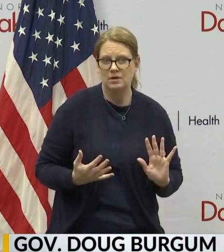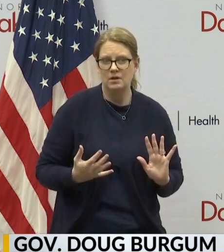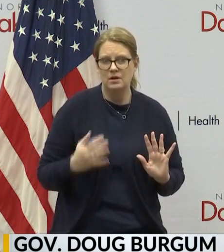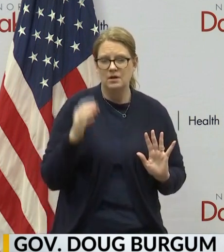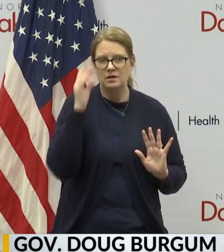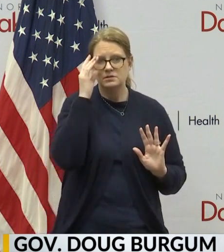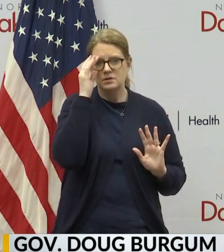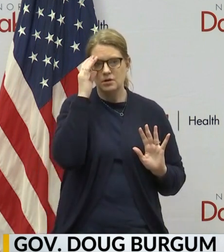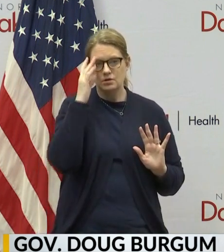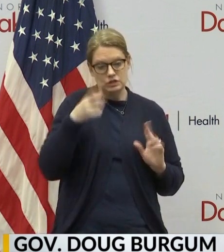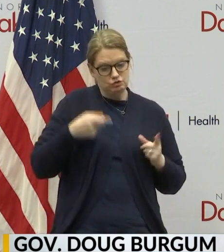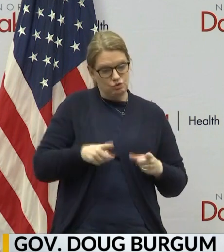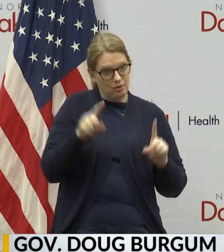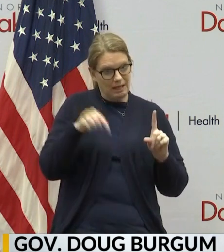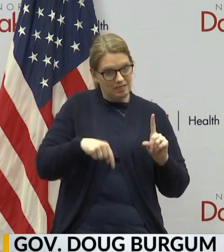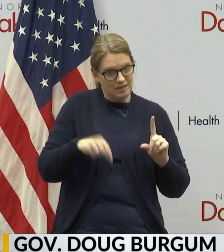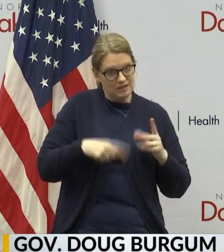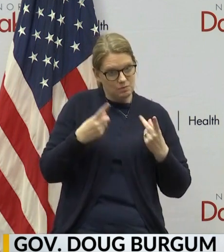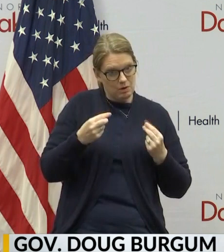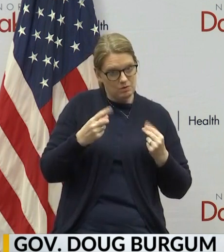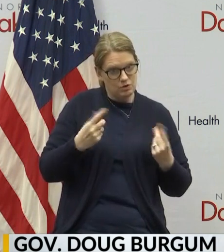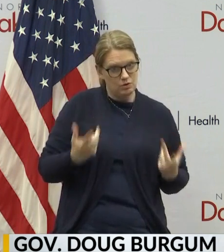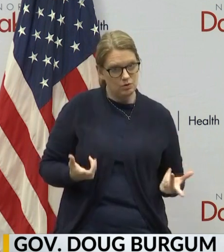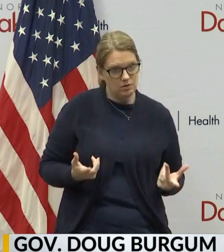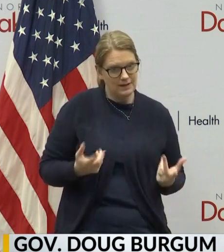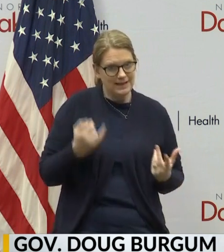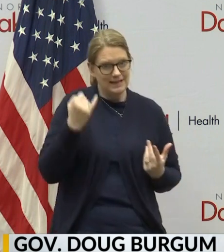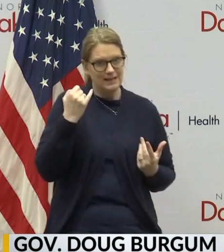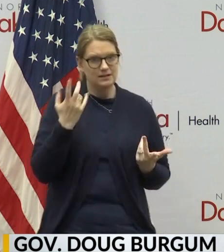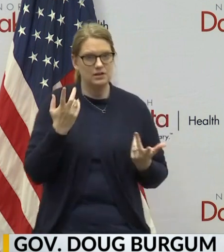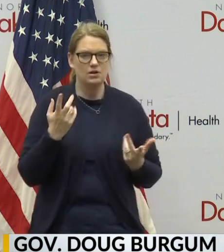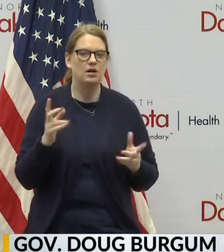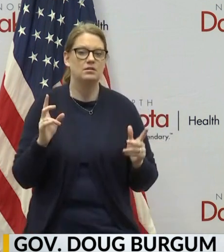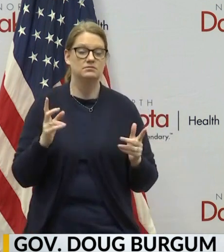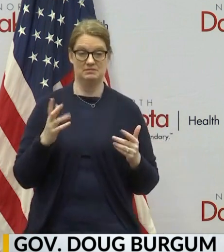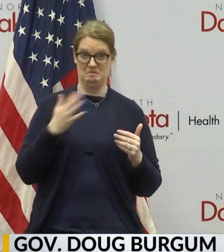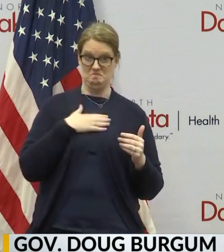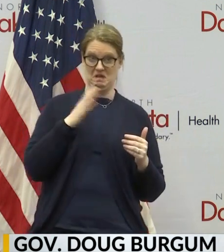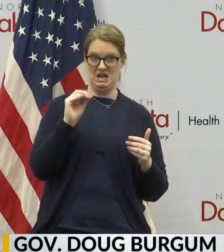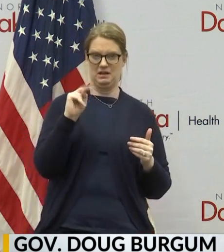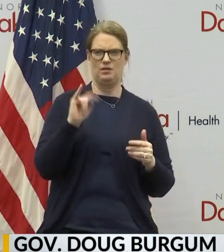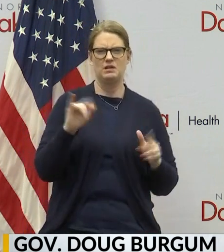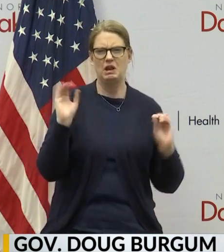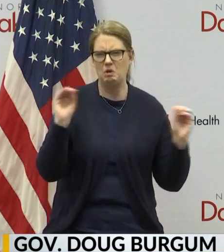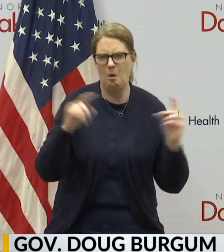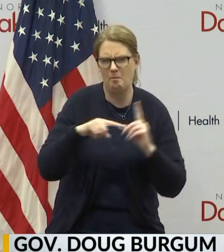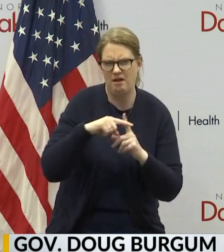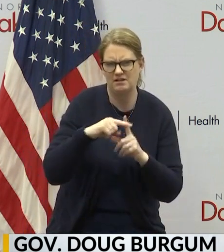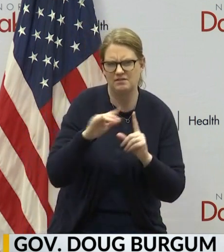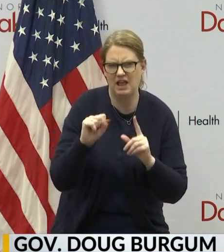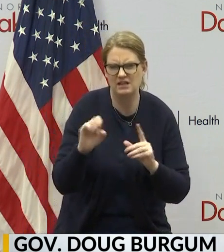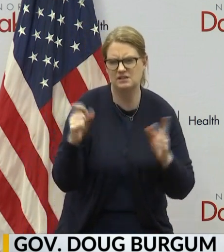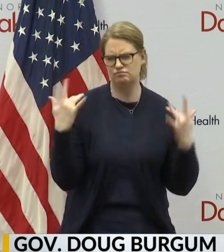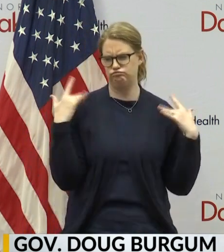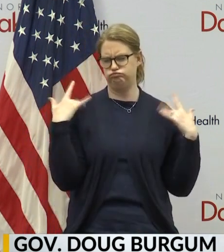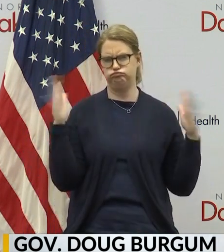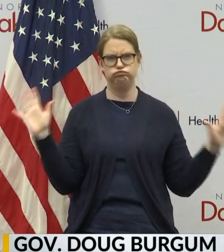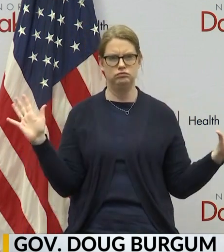WE SHOULD REALLY ASSUME THE CASES ARE 10 FOLD HIGHER THAT WHAT WE'RE SHOWING IN TERMS OF POSITIVES, SO THE RIGHT WAY TO